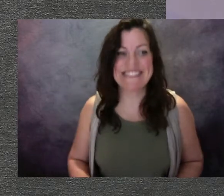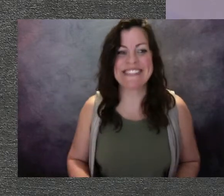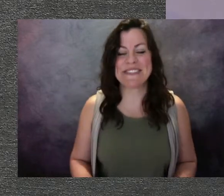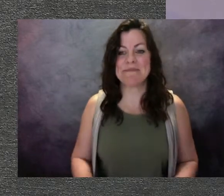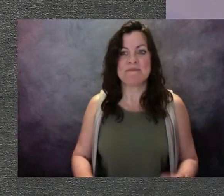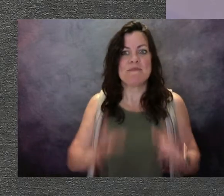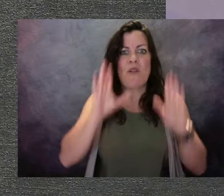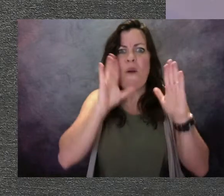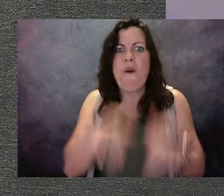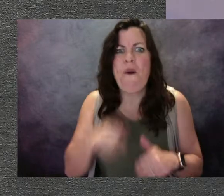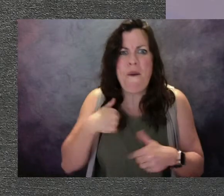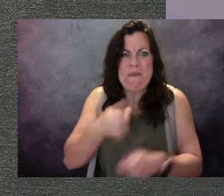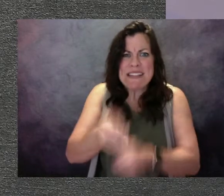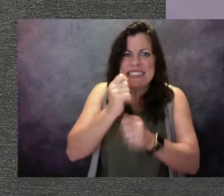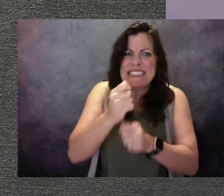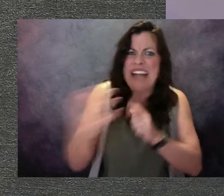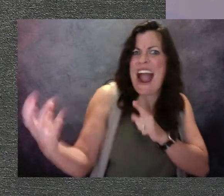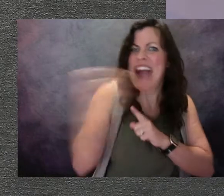hoping for a bite in Lake superior.